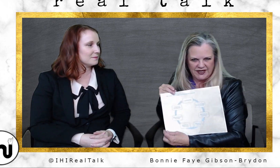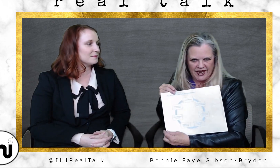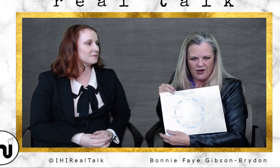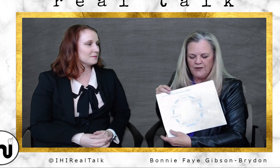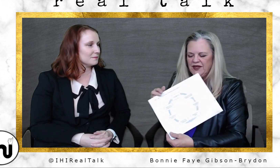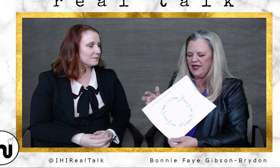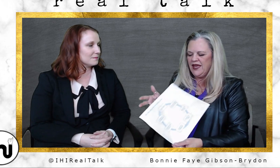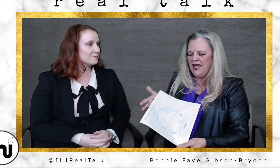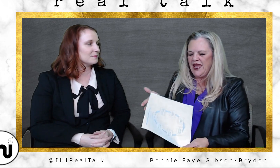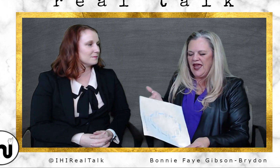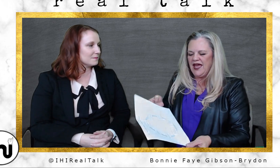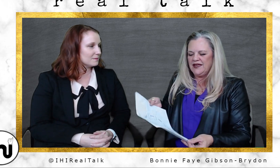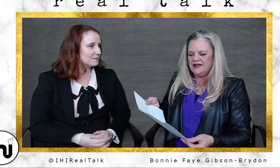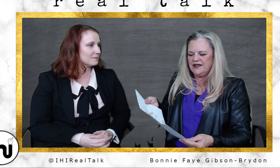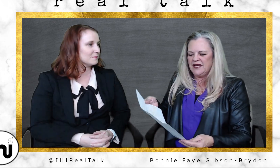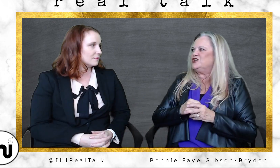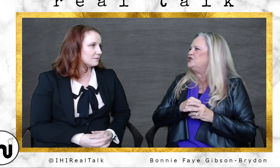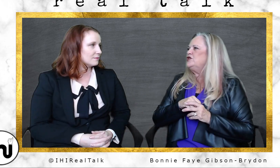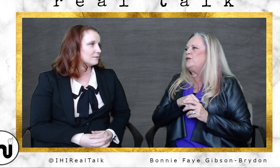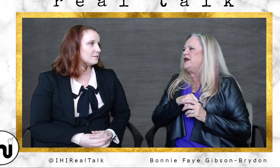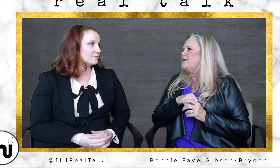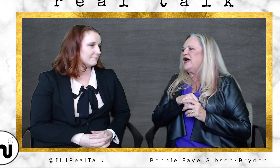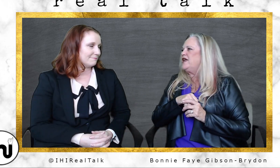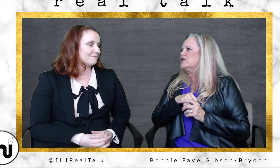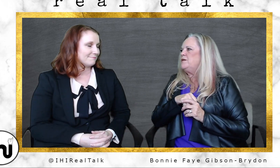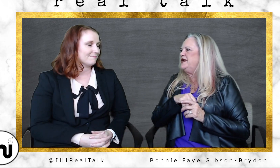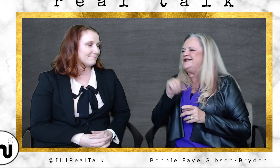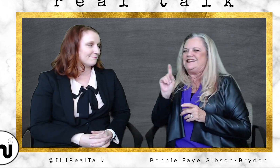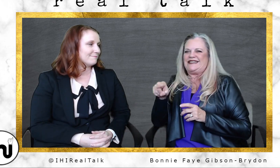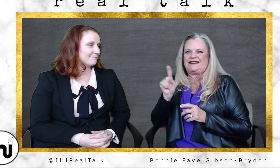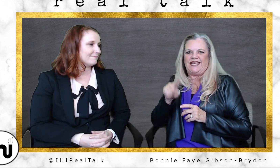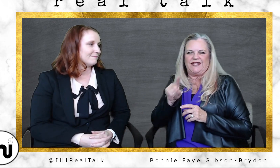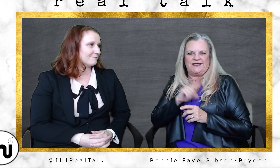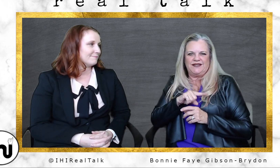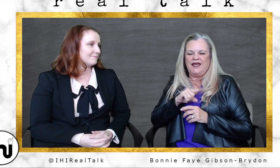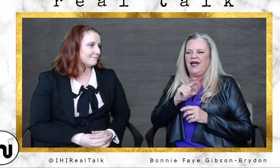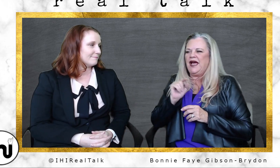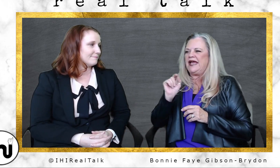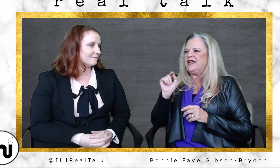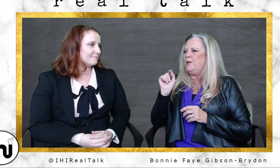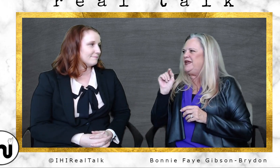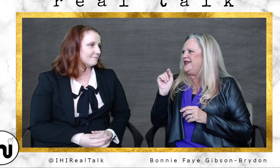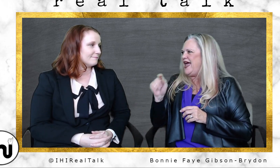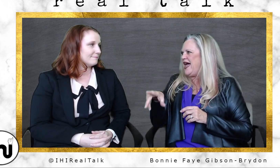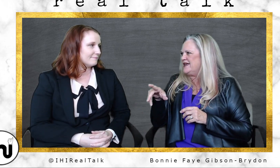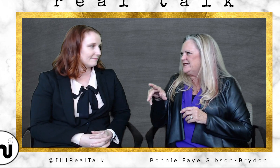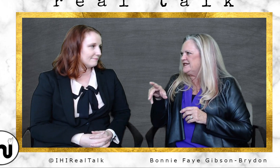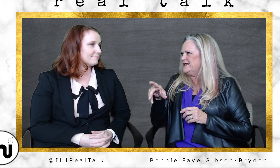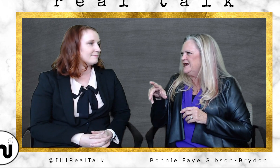And you know me, I'm not I don't come in and dictate. I come in and ask.